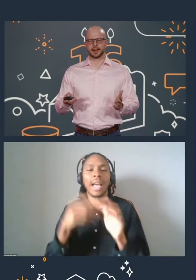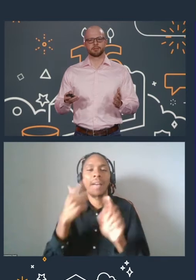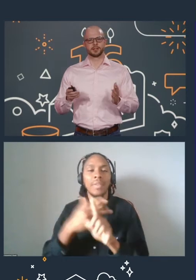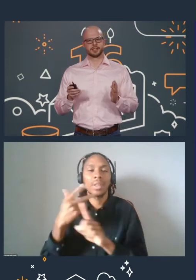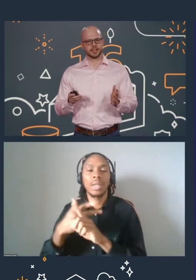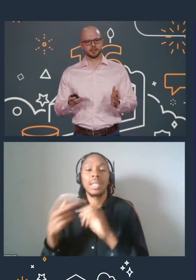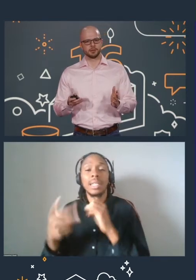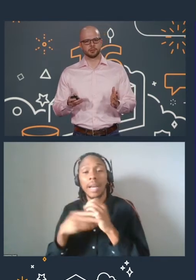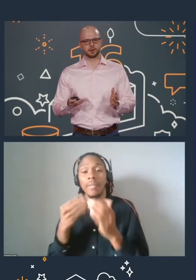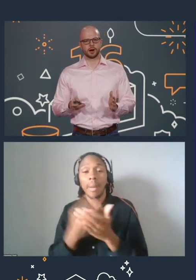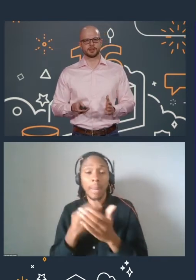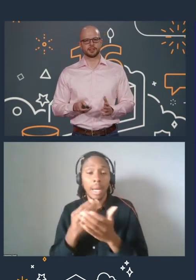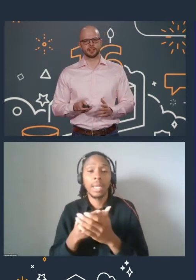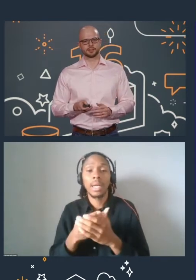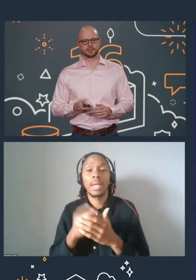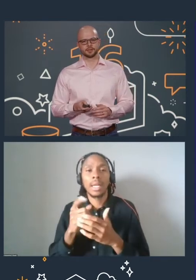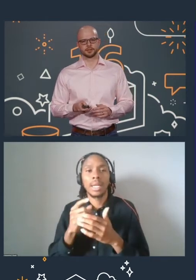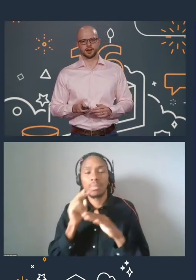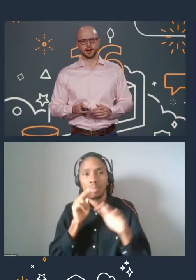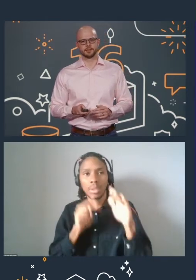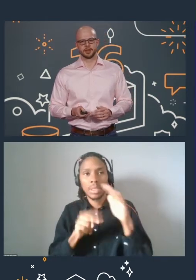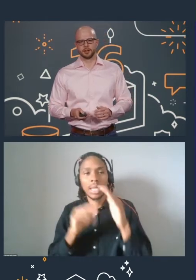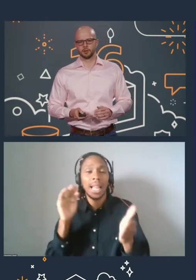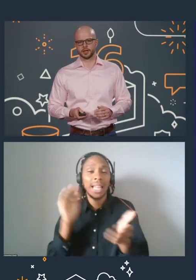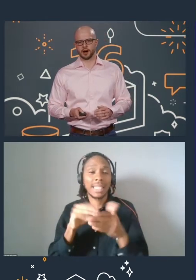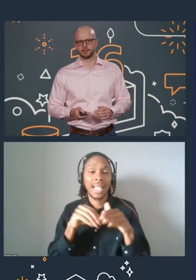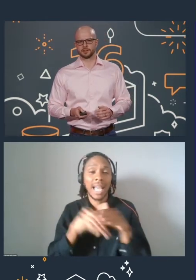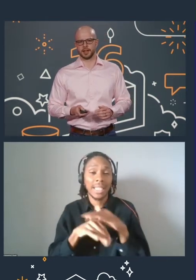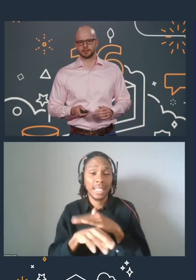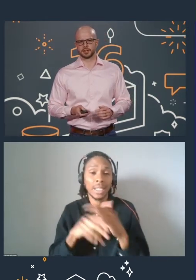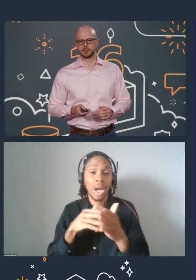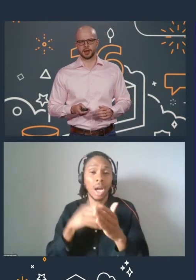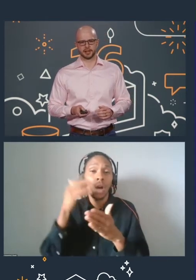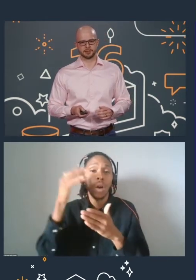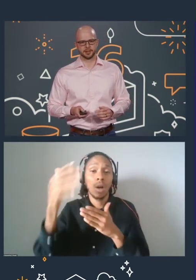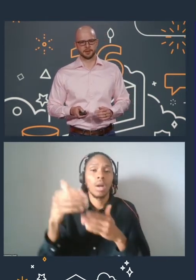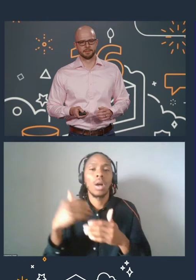that predictably require less access over time, we offer Lifecycle management.